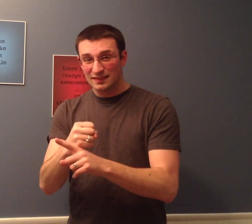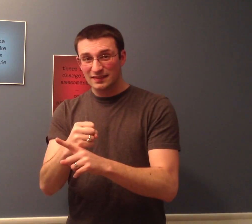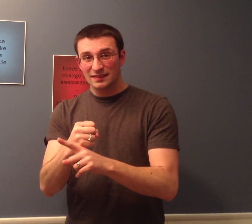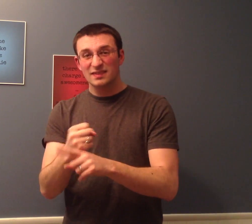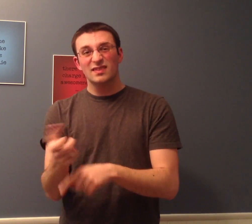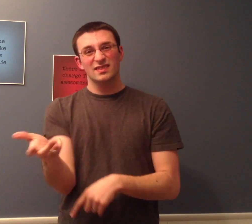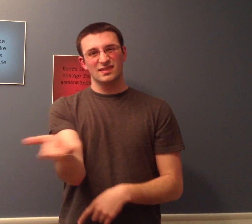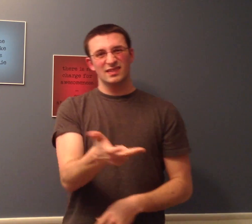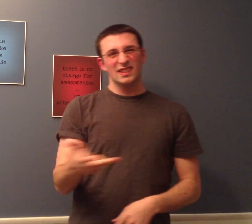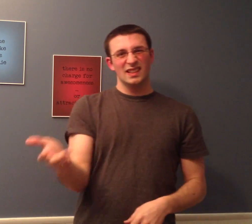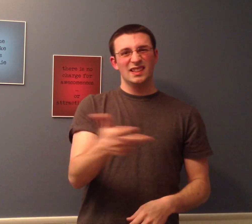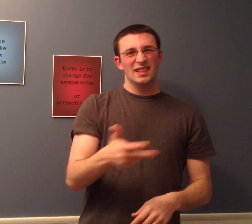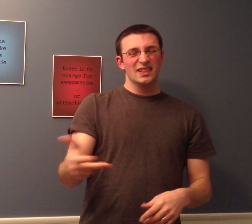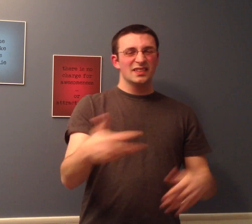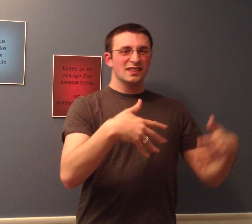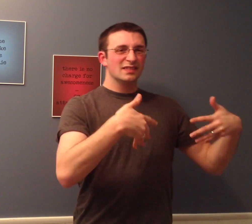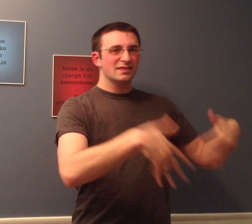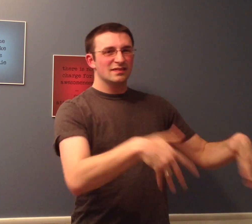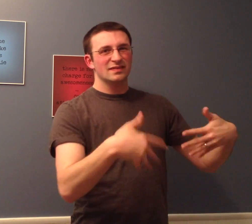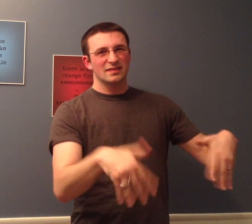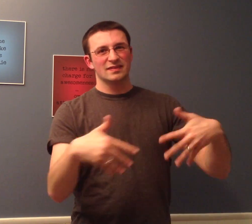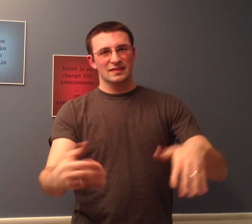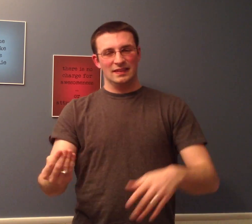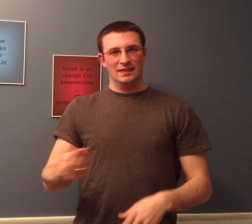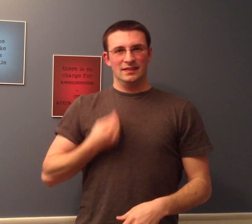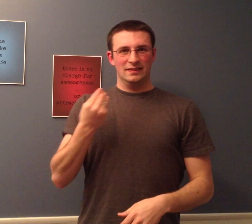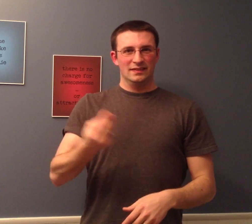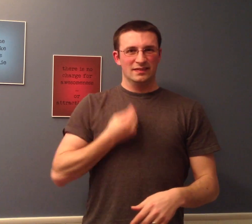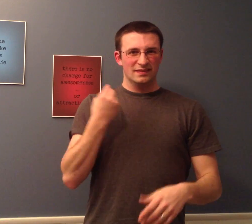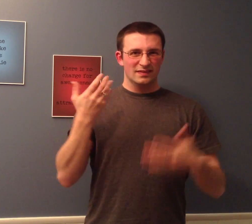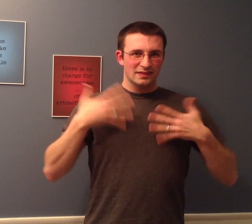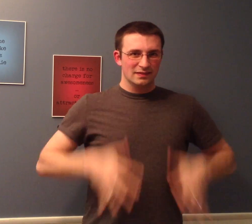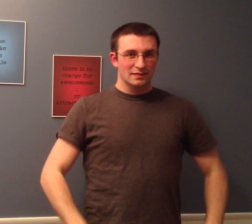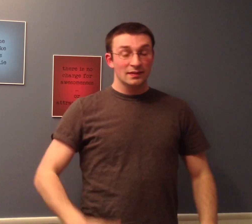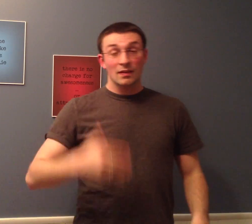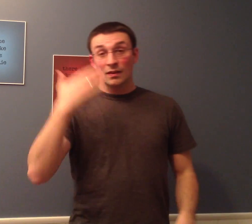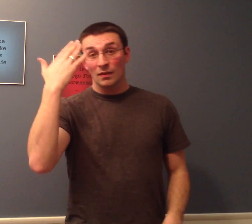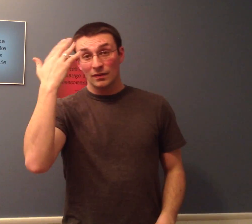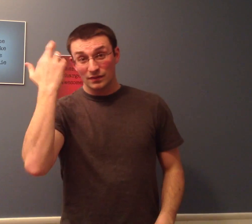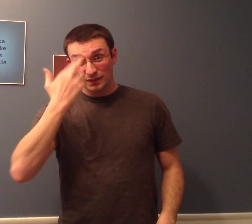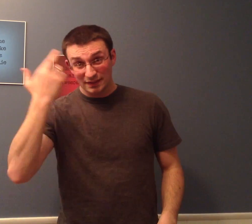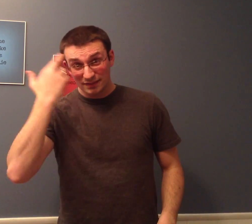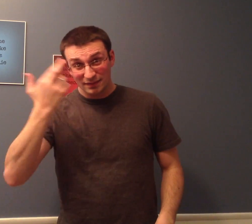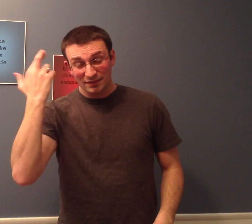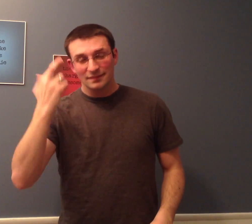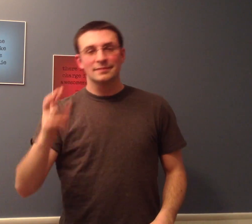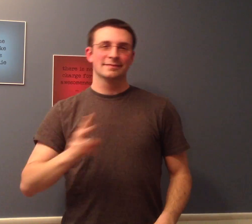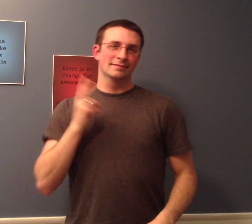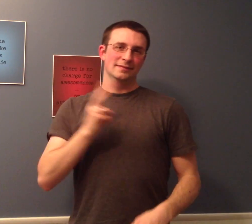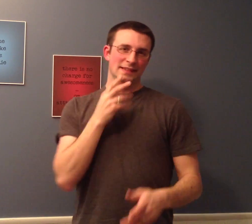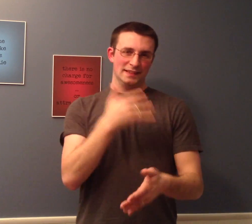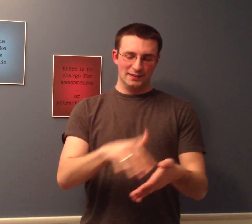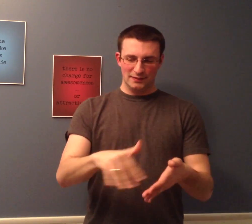sad blisters, they went out to buy some drancy fesses to wear to this bancy fall. But Rindercella